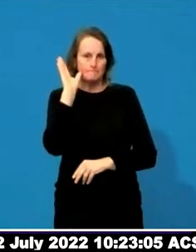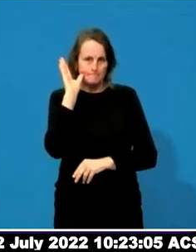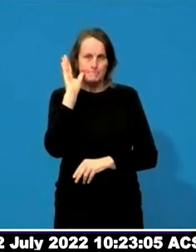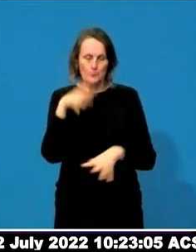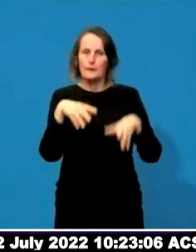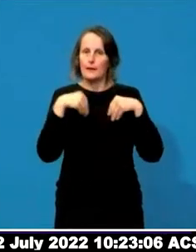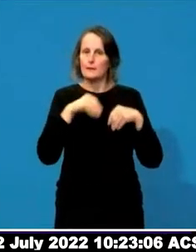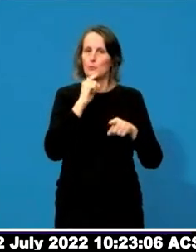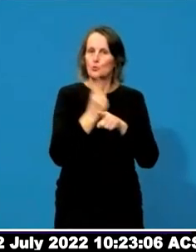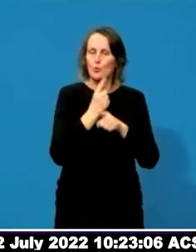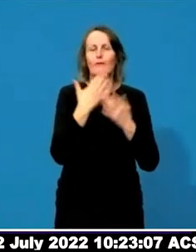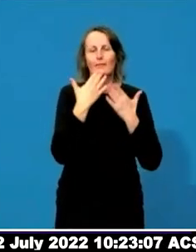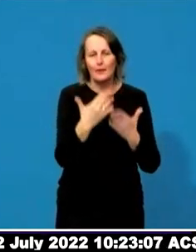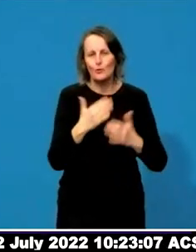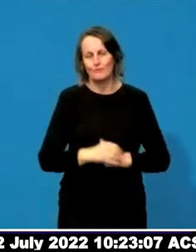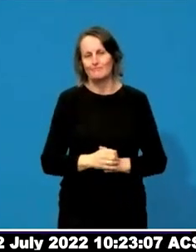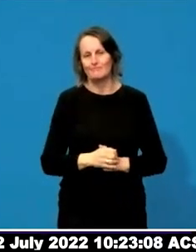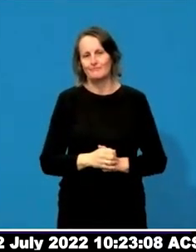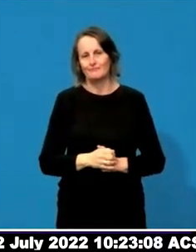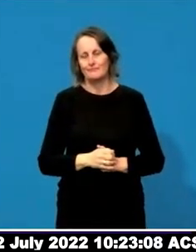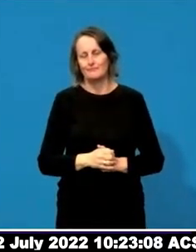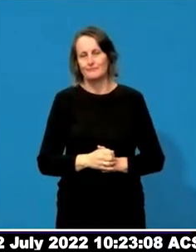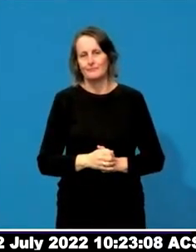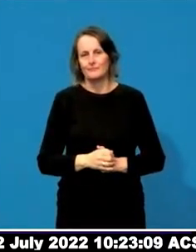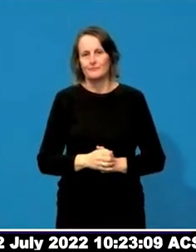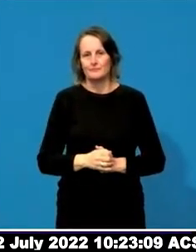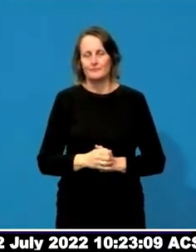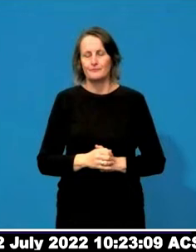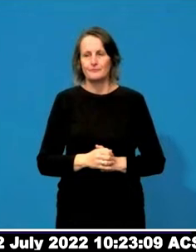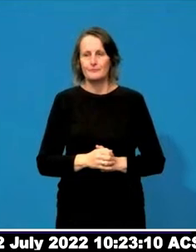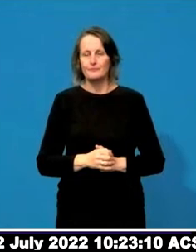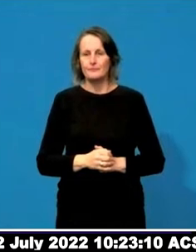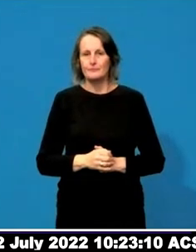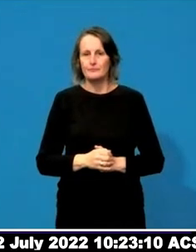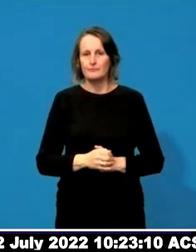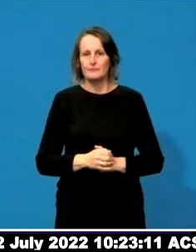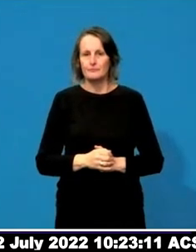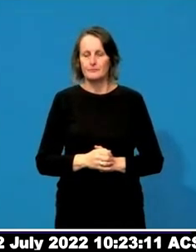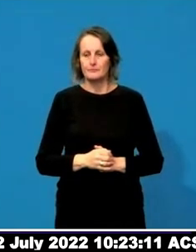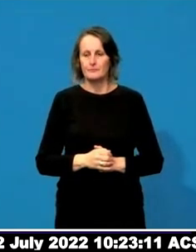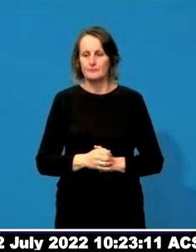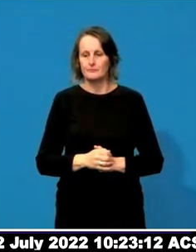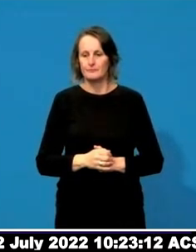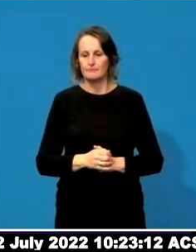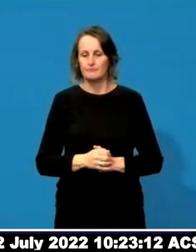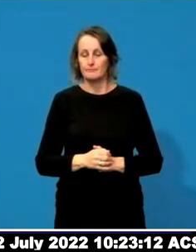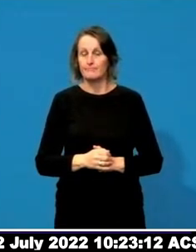So, thank you so much for coming to the Royal Commission. Thank you. Chair, we will need a 10-minute adjournment